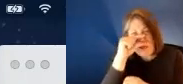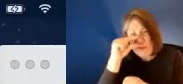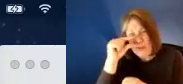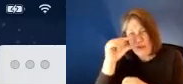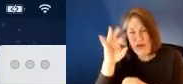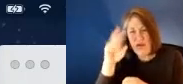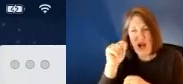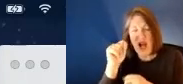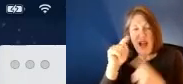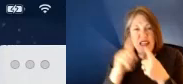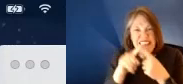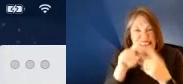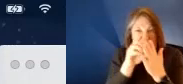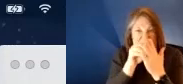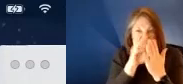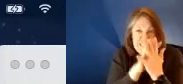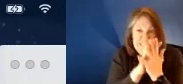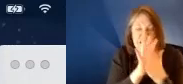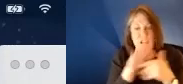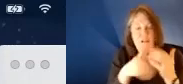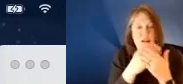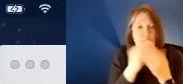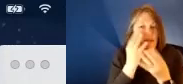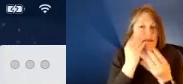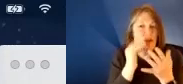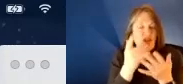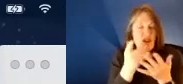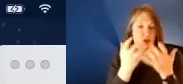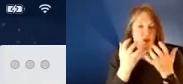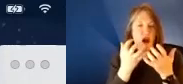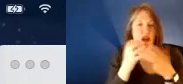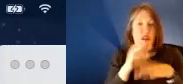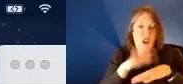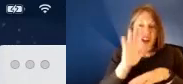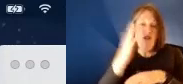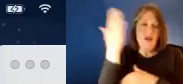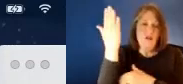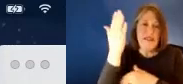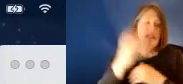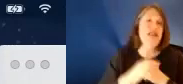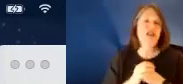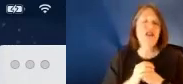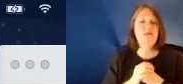order to get all the information you want 06:58:09 onto your presentation. Since these